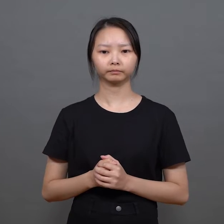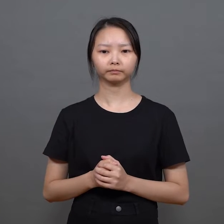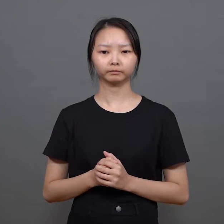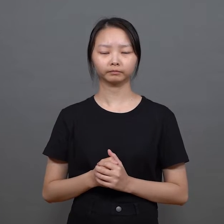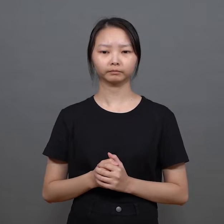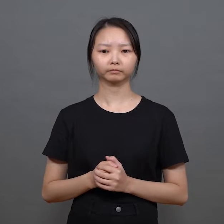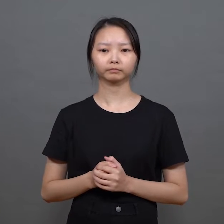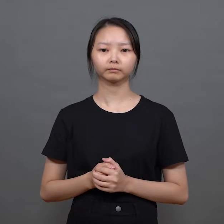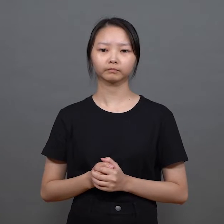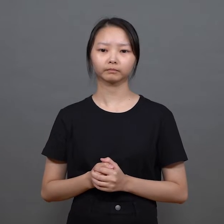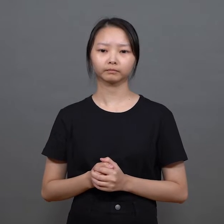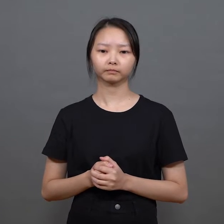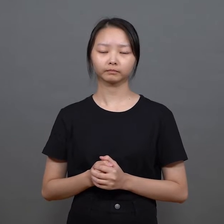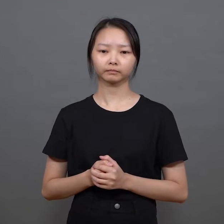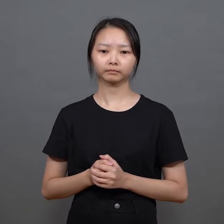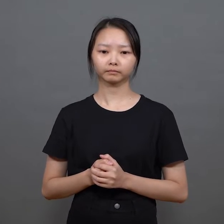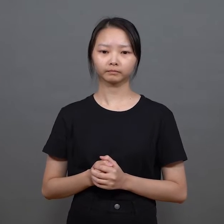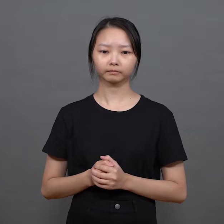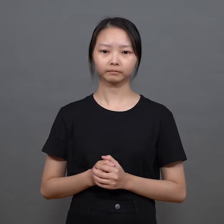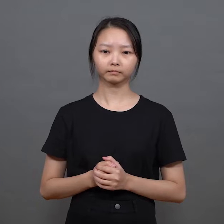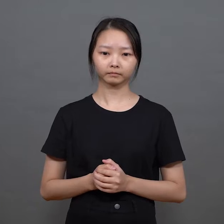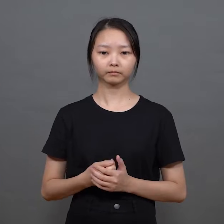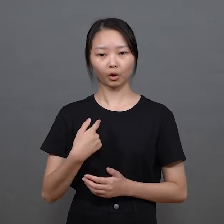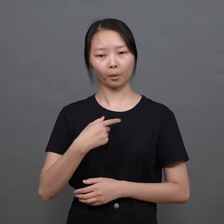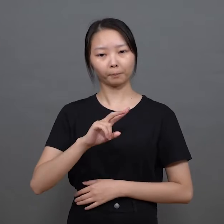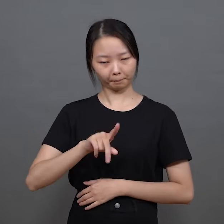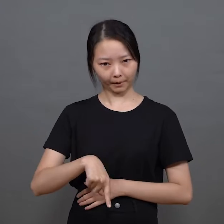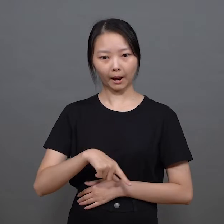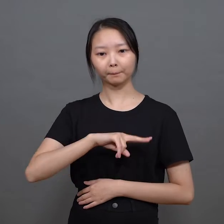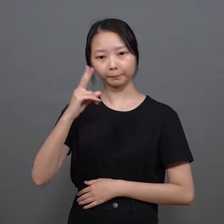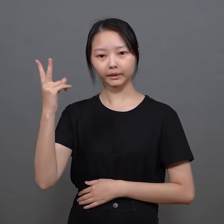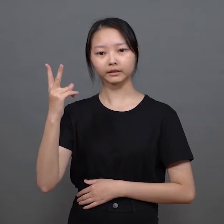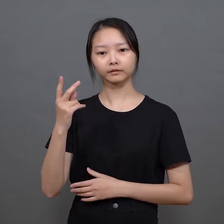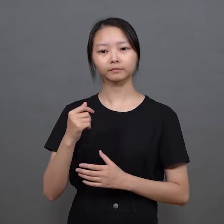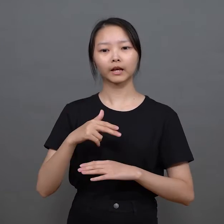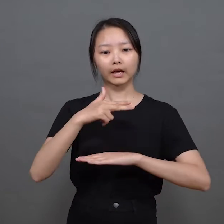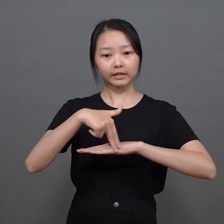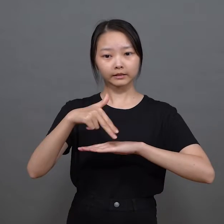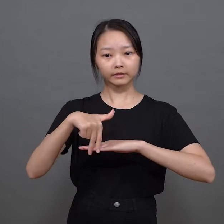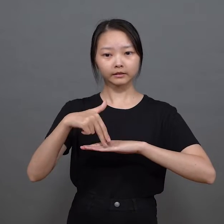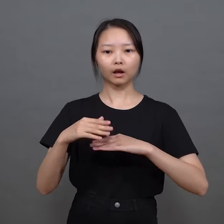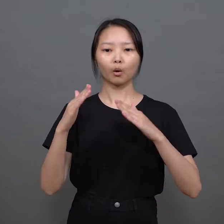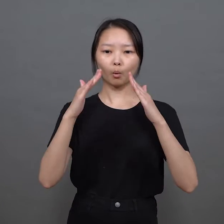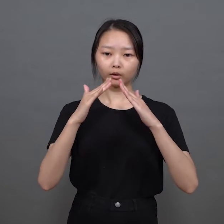to fulfil for them something that’s how I changed